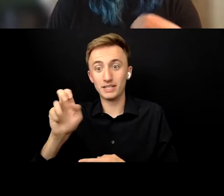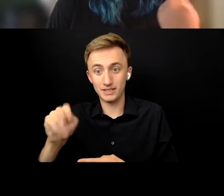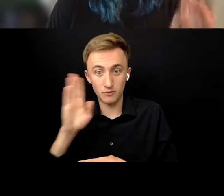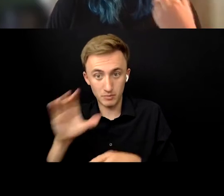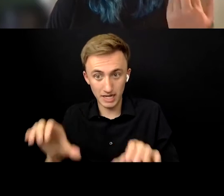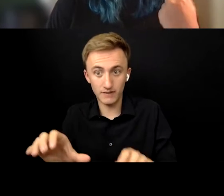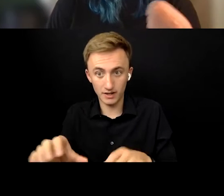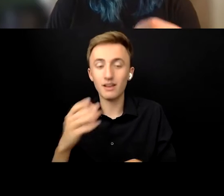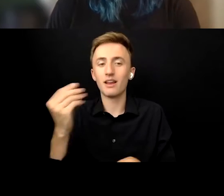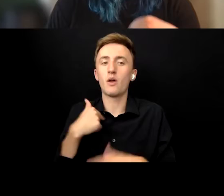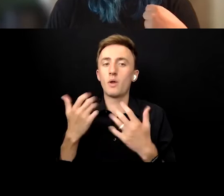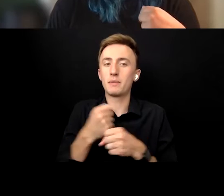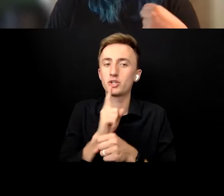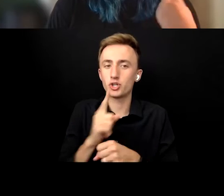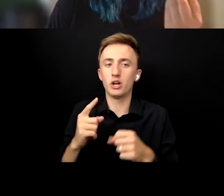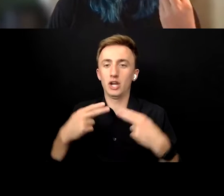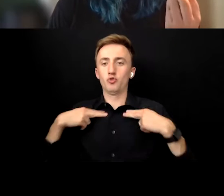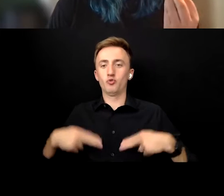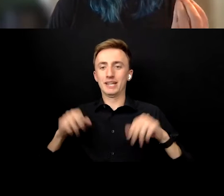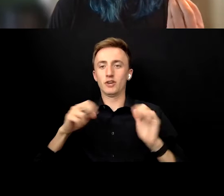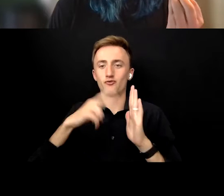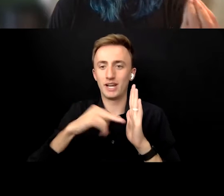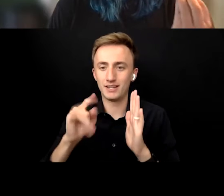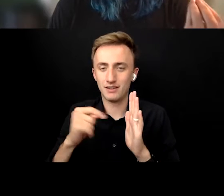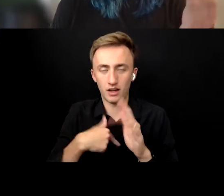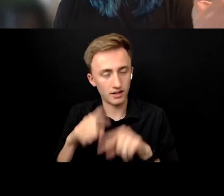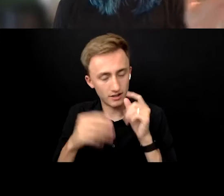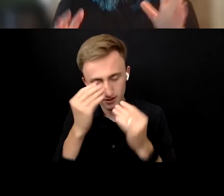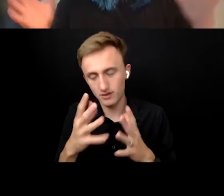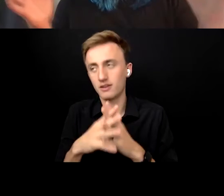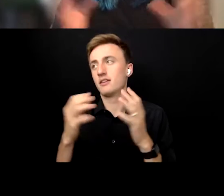I want to make sure it is human readable. I cannot tell you how many times I see people smash words